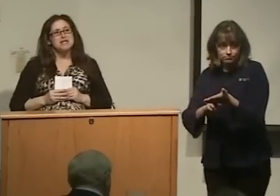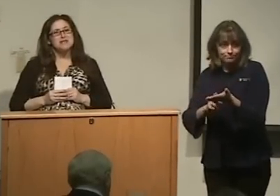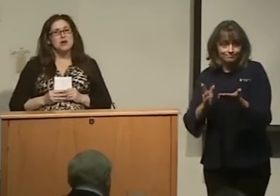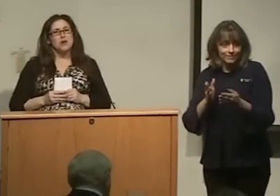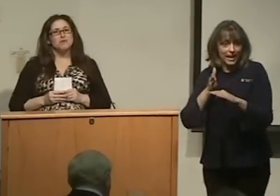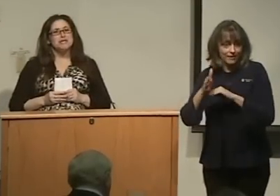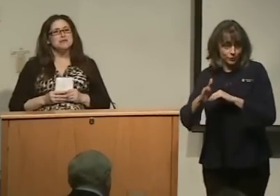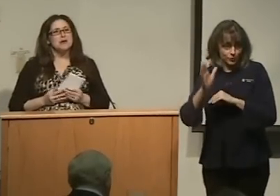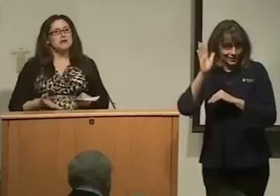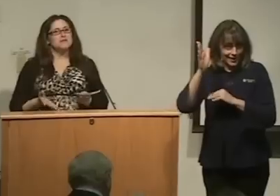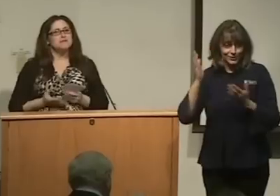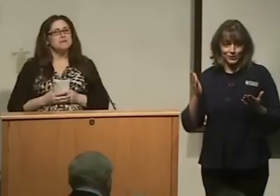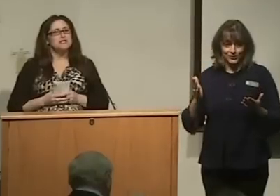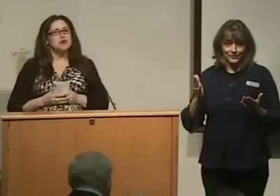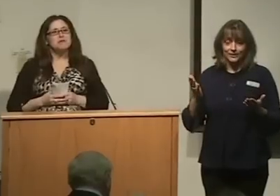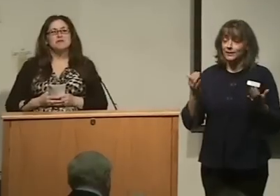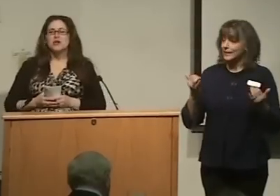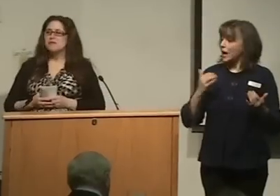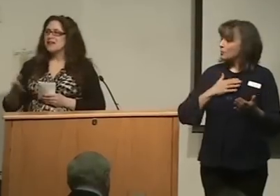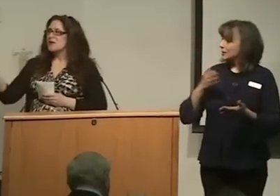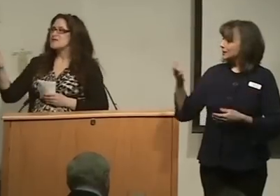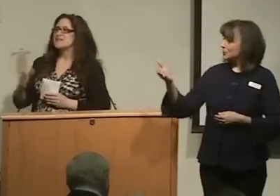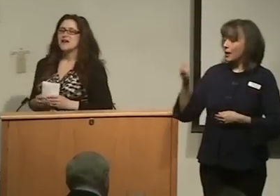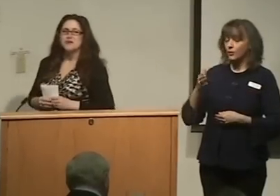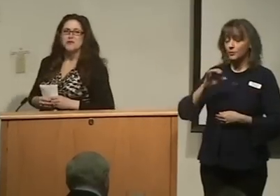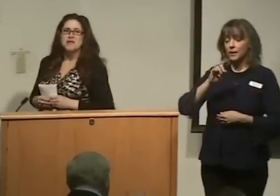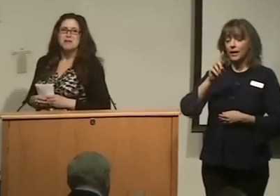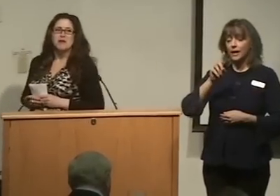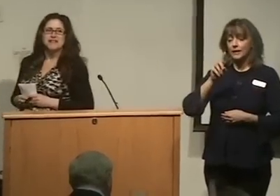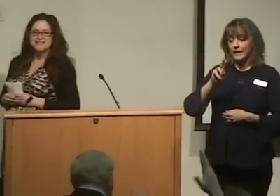So please join me in welcoming Dr. Jose Bowen.